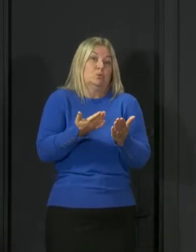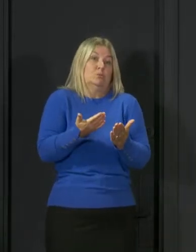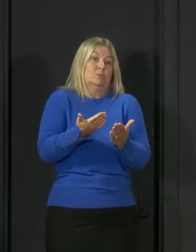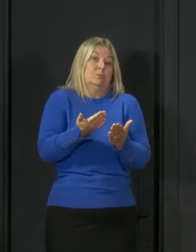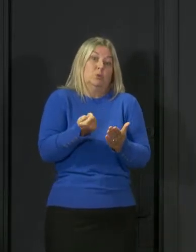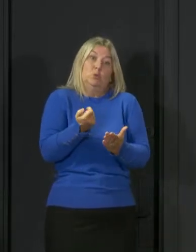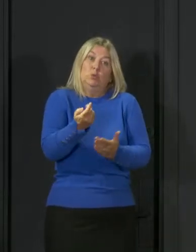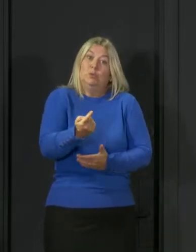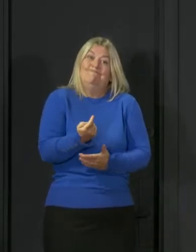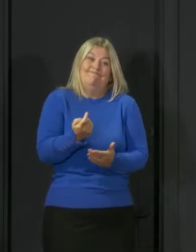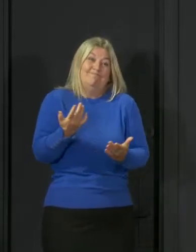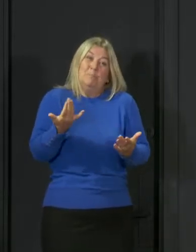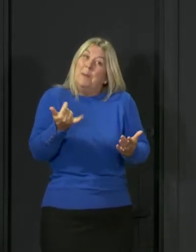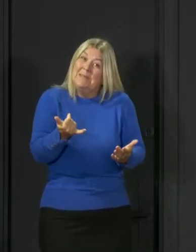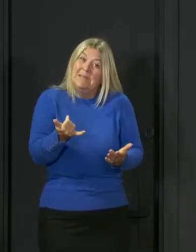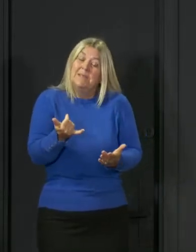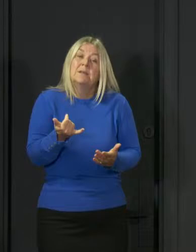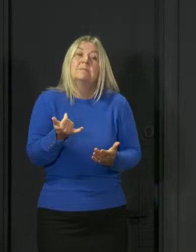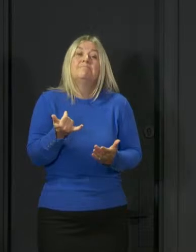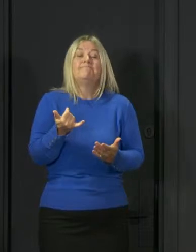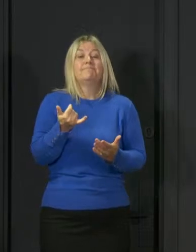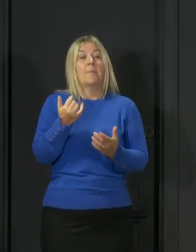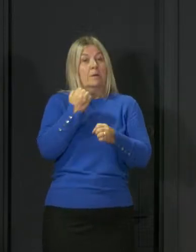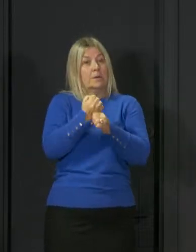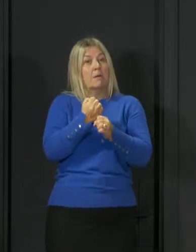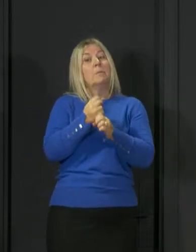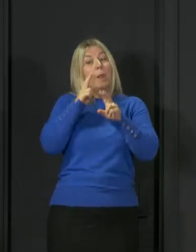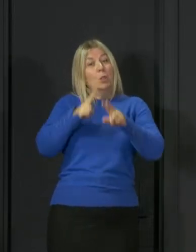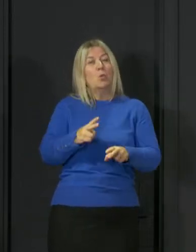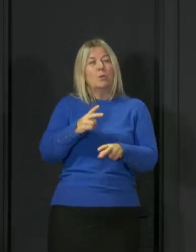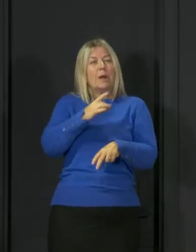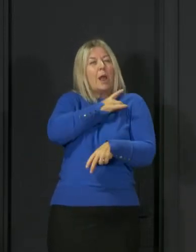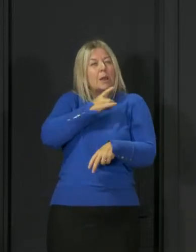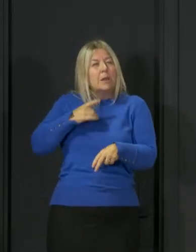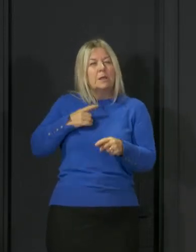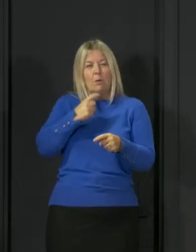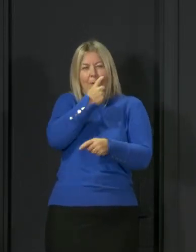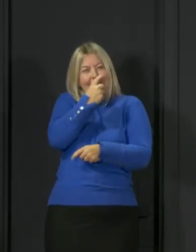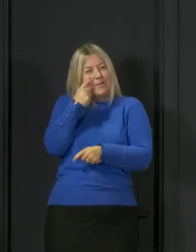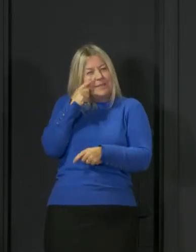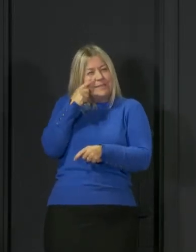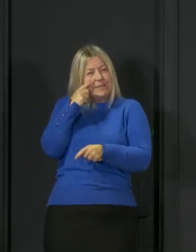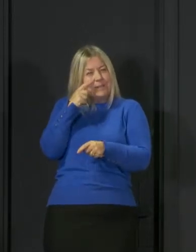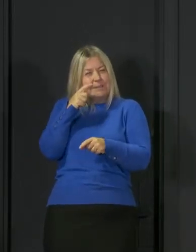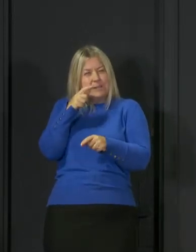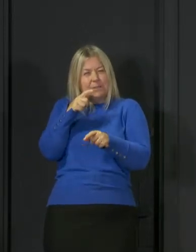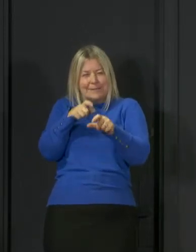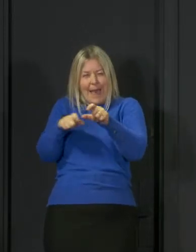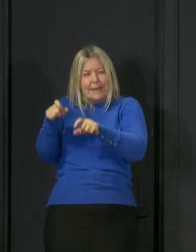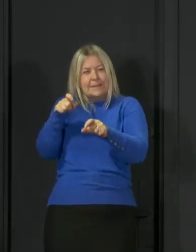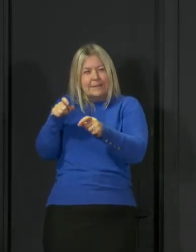that the government will be considering clinical evidence and advice later on today and the Cabinet